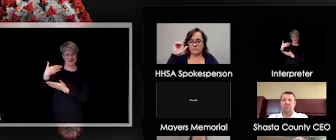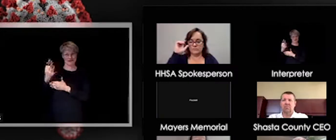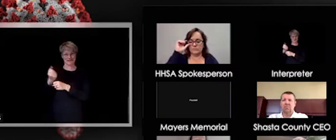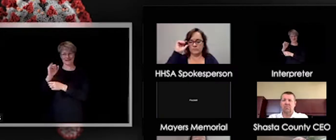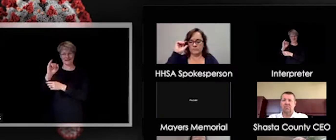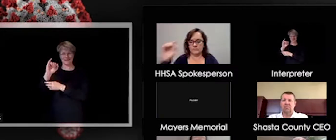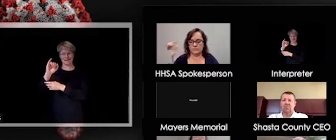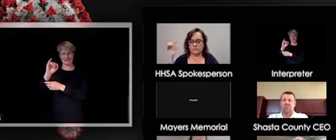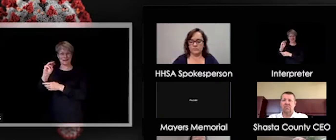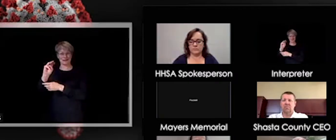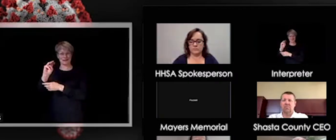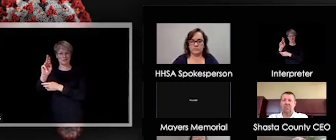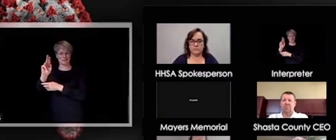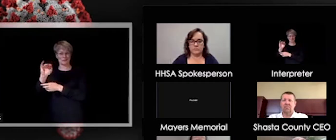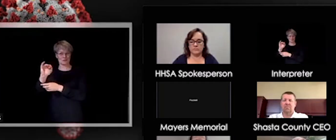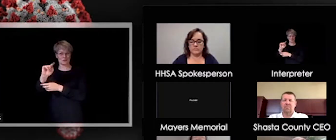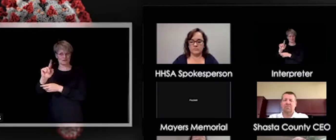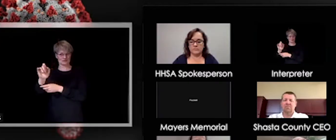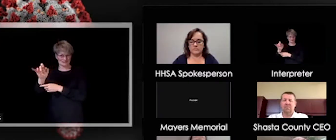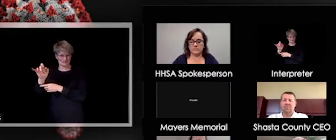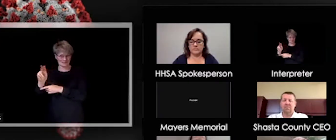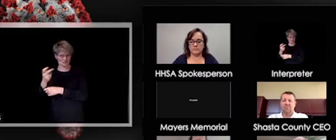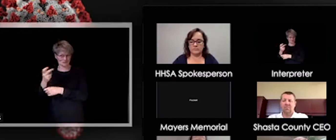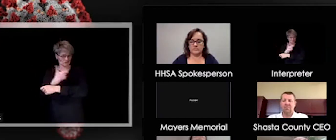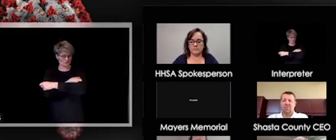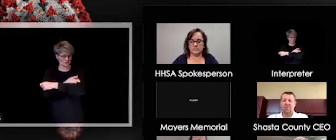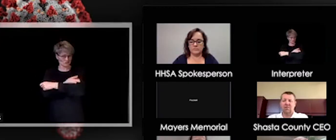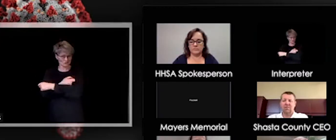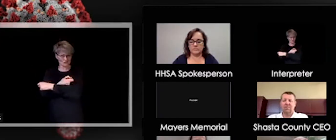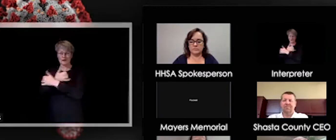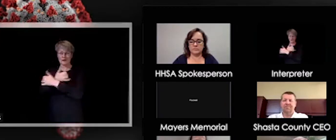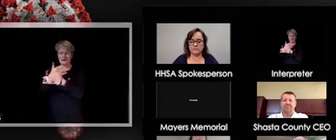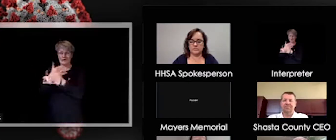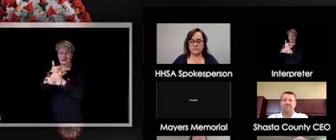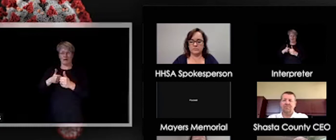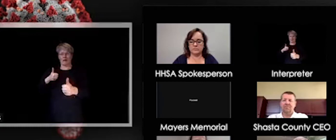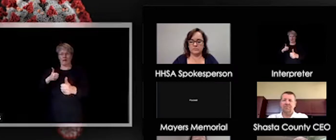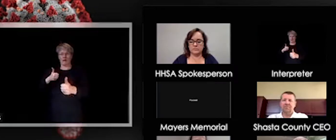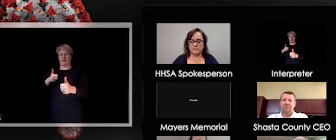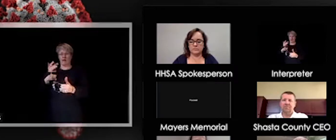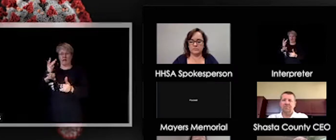due to closures of various medical offices and people not wanting to go out. So, this